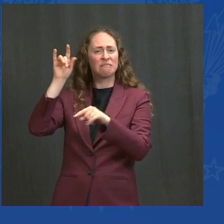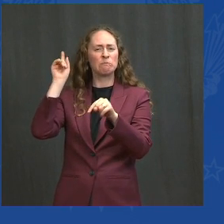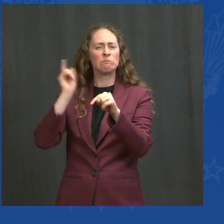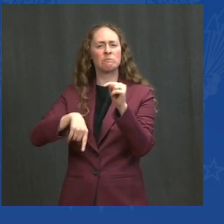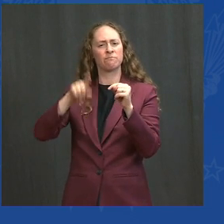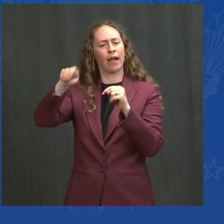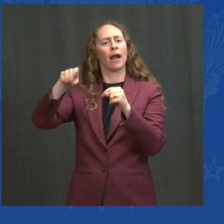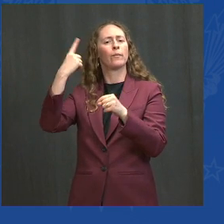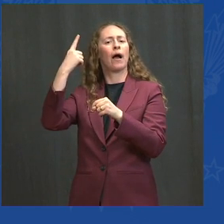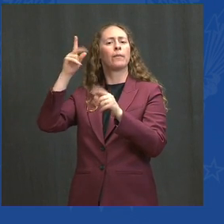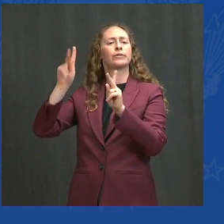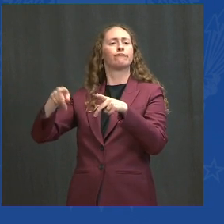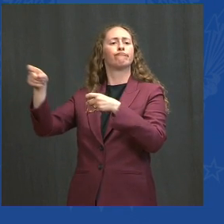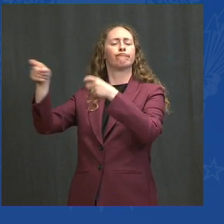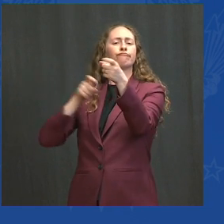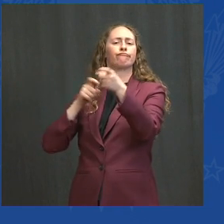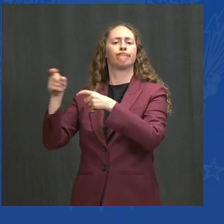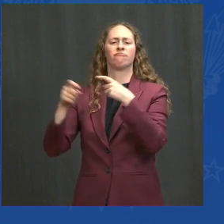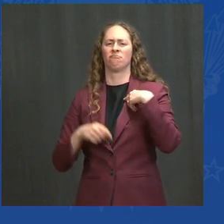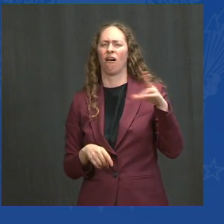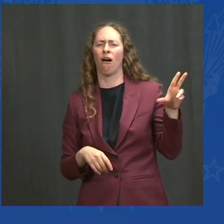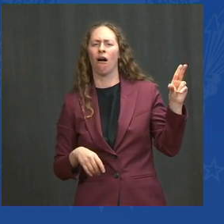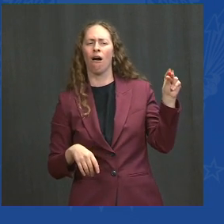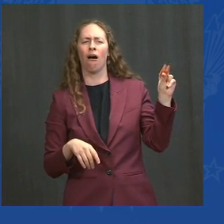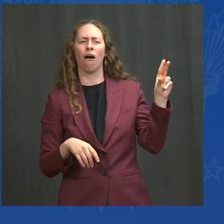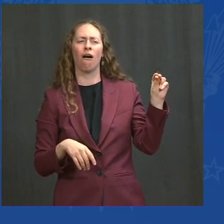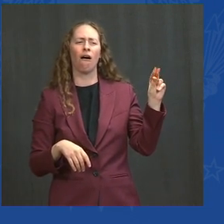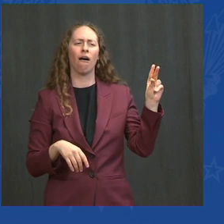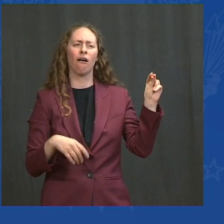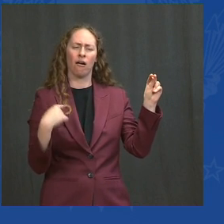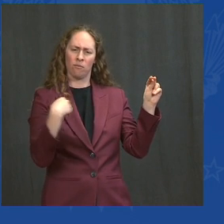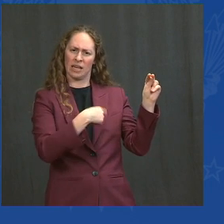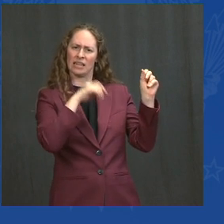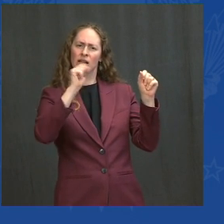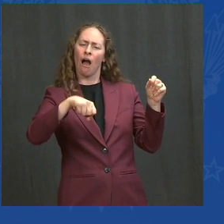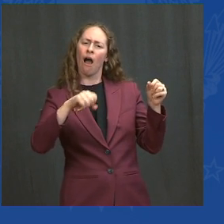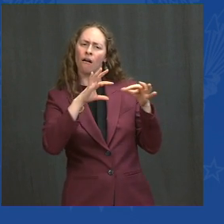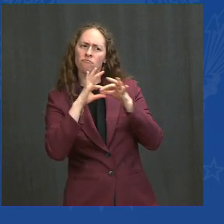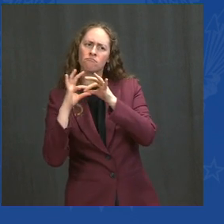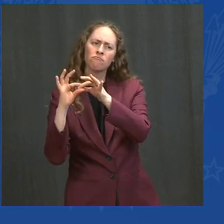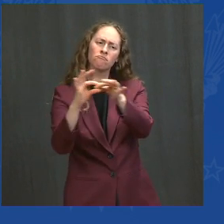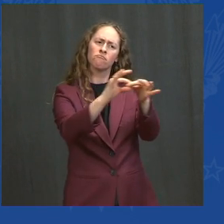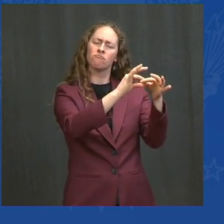But it's living proof that we can still come together in this country and accomplish something big and transformational.